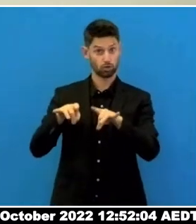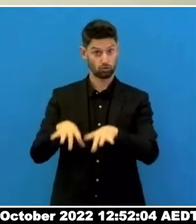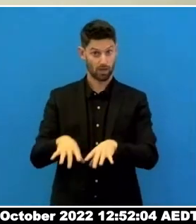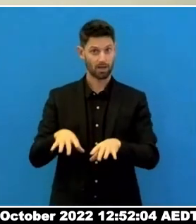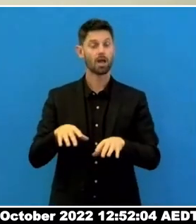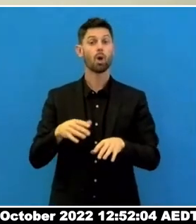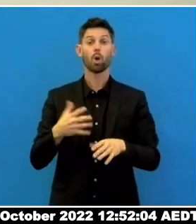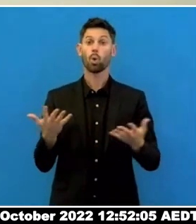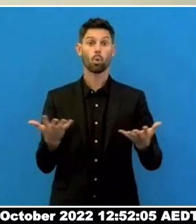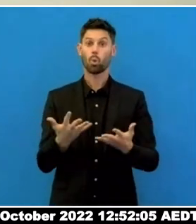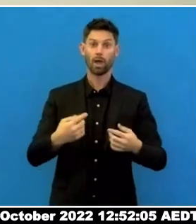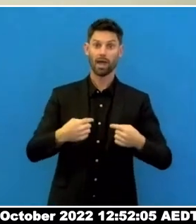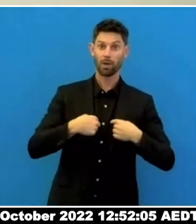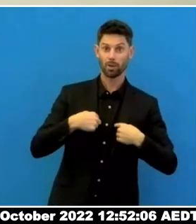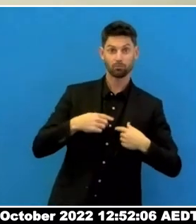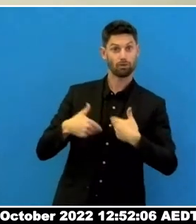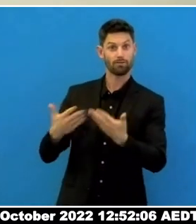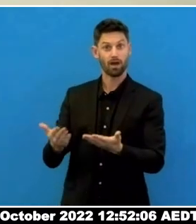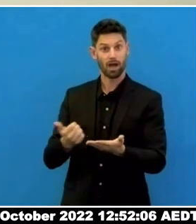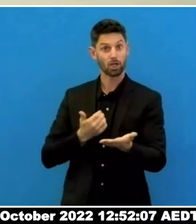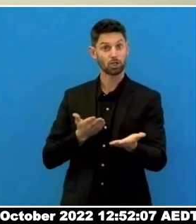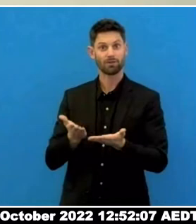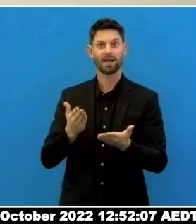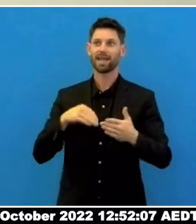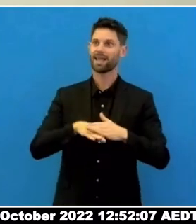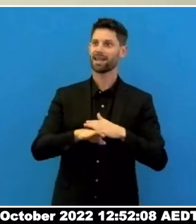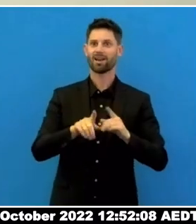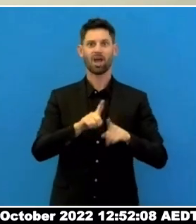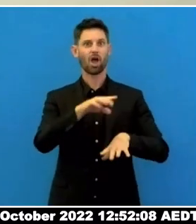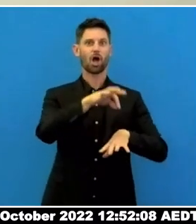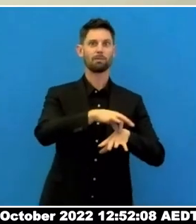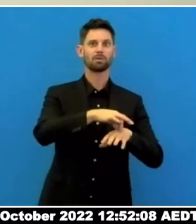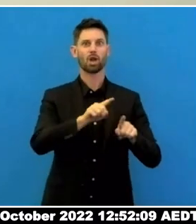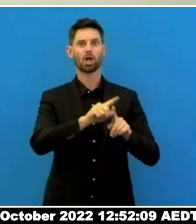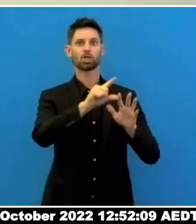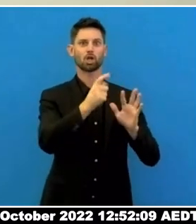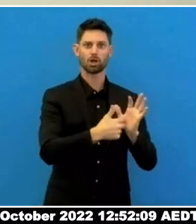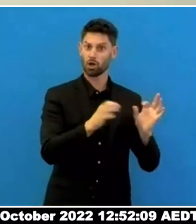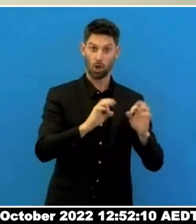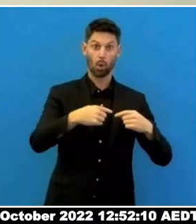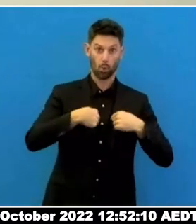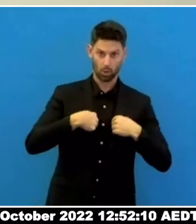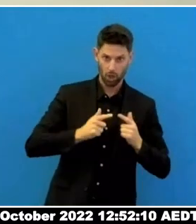not just in a clinic based location, but in TAFEs, in education classes, in outreach kind of ways that really, in culturally appropriate ways,